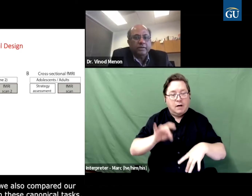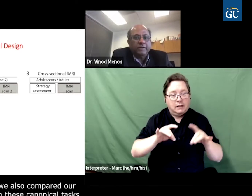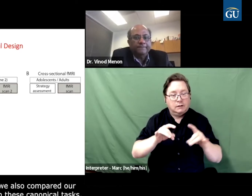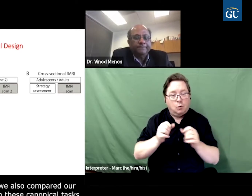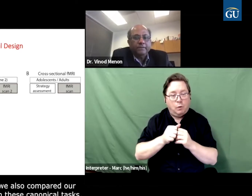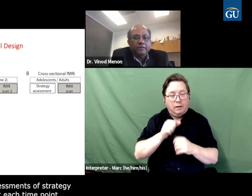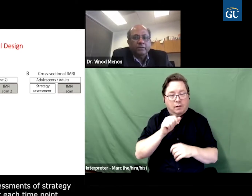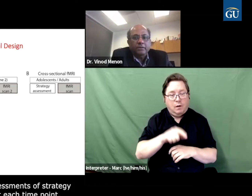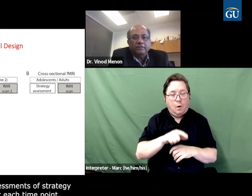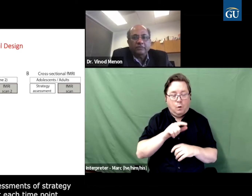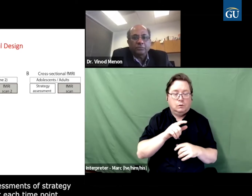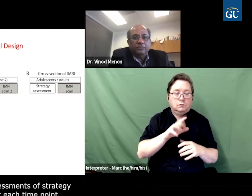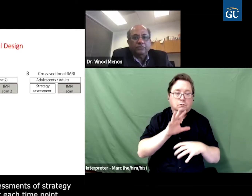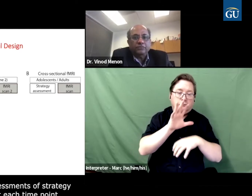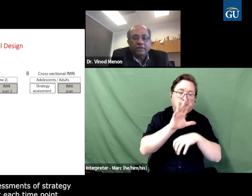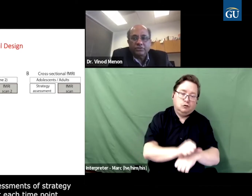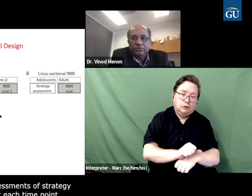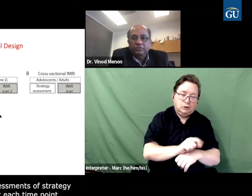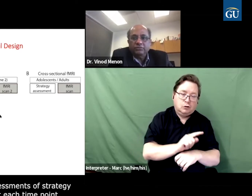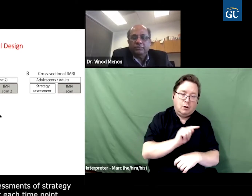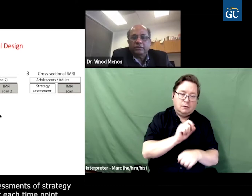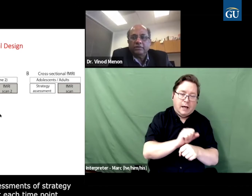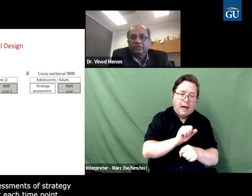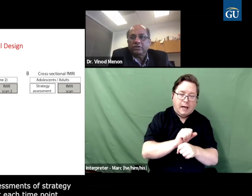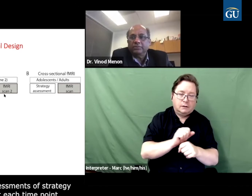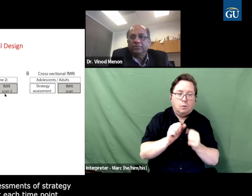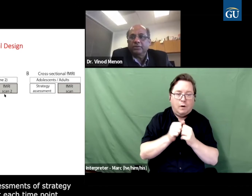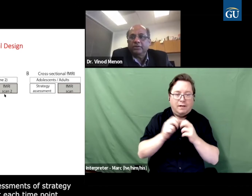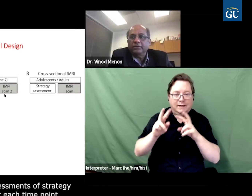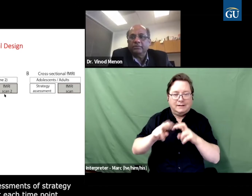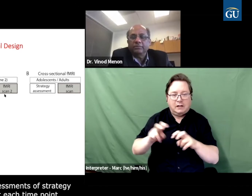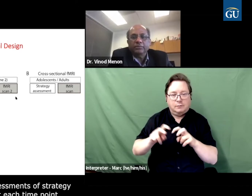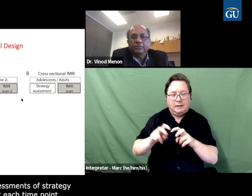tasks with